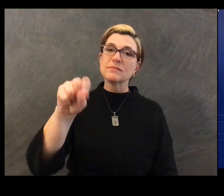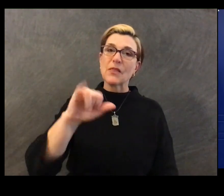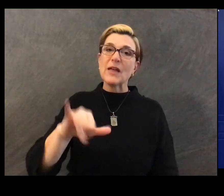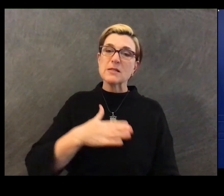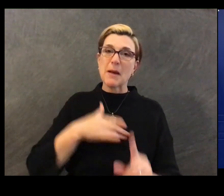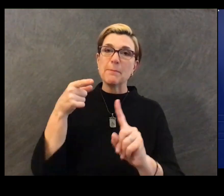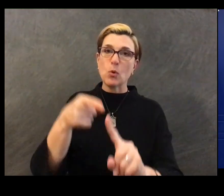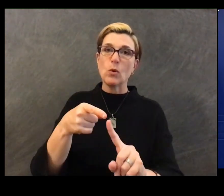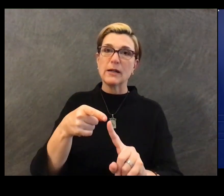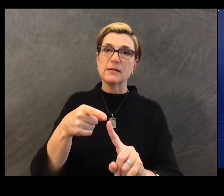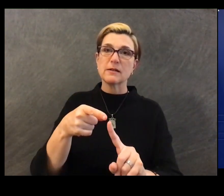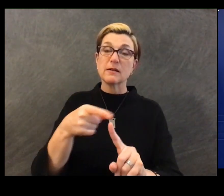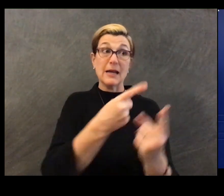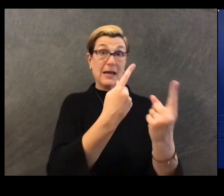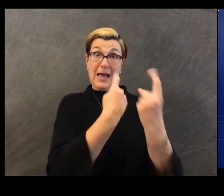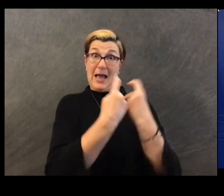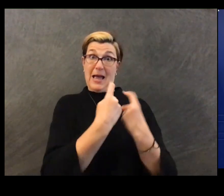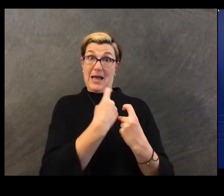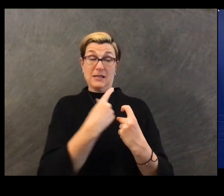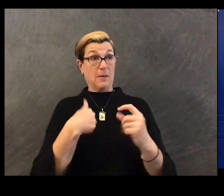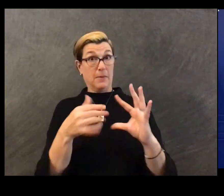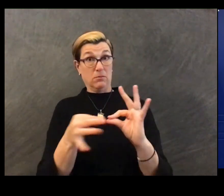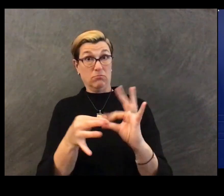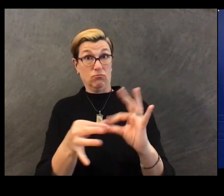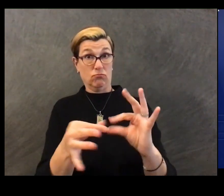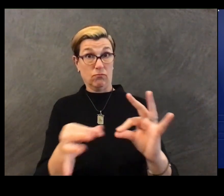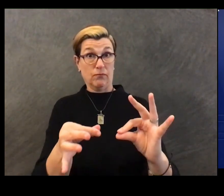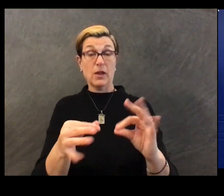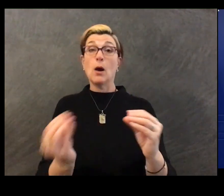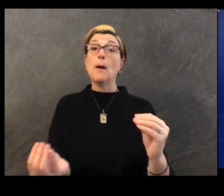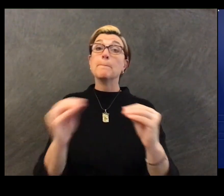about being more difficult is that we're gonna have two viruses circulate at the